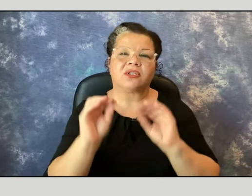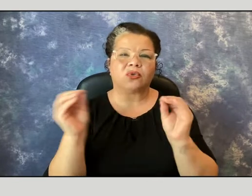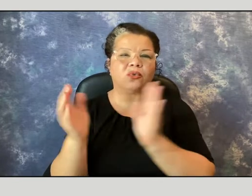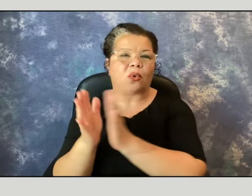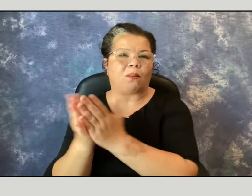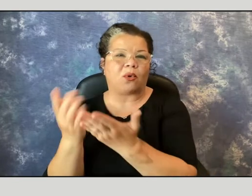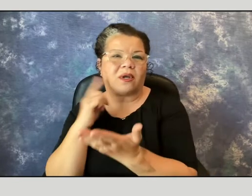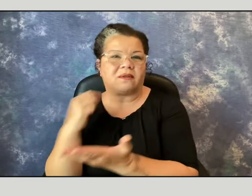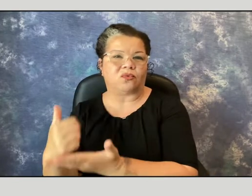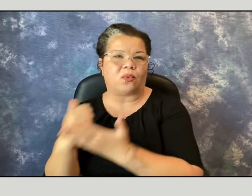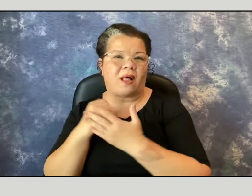Thank you.